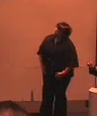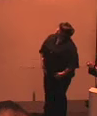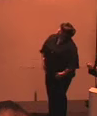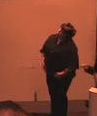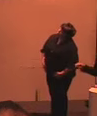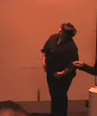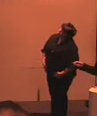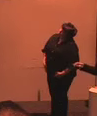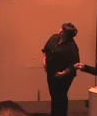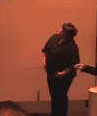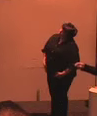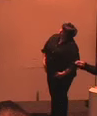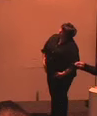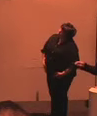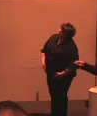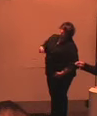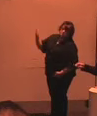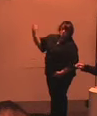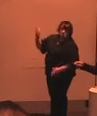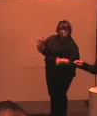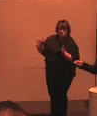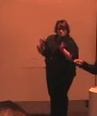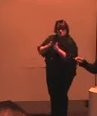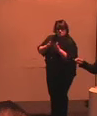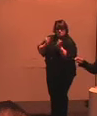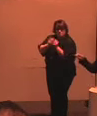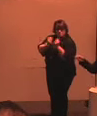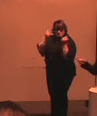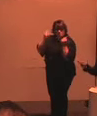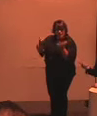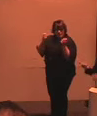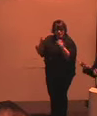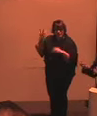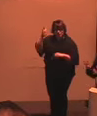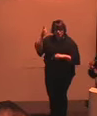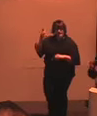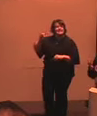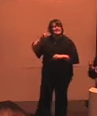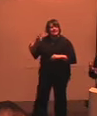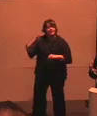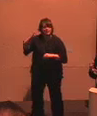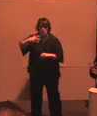And, of course, if you are inside, then you are a part of these elements.